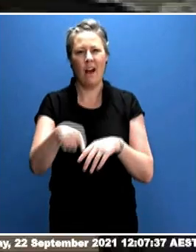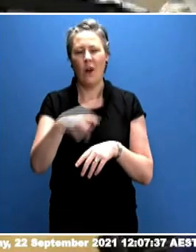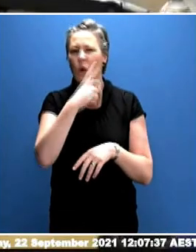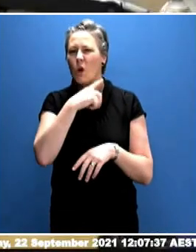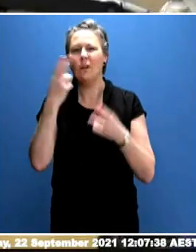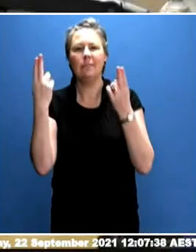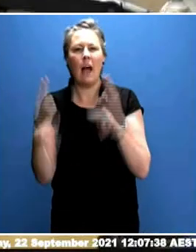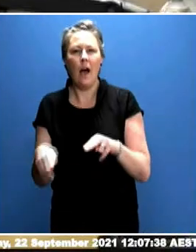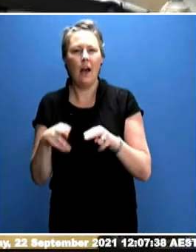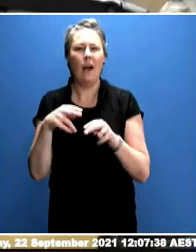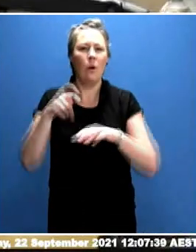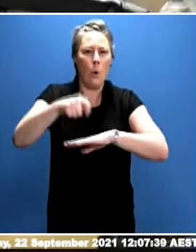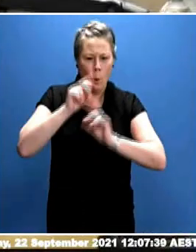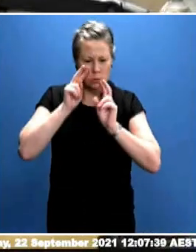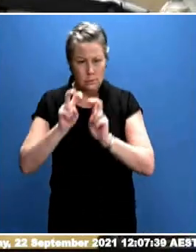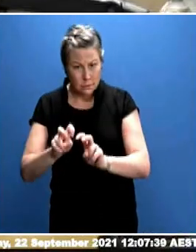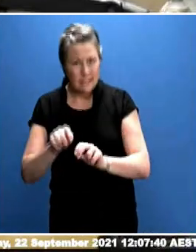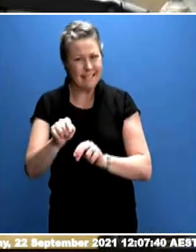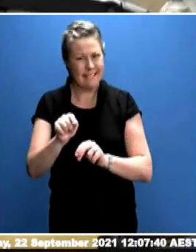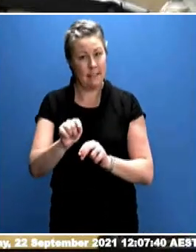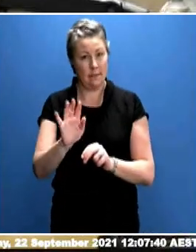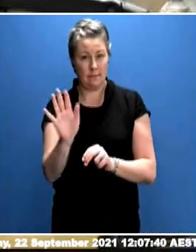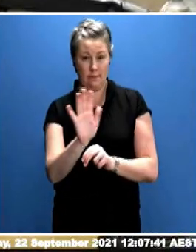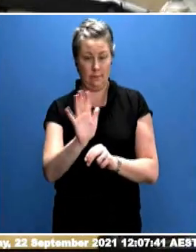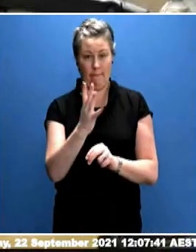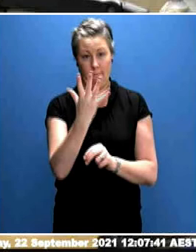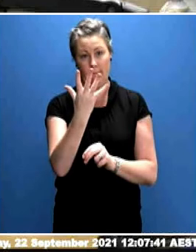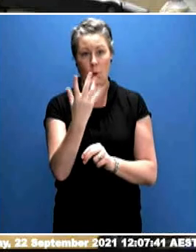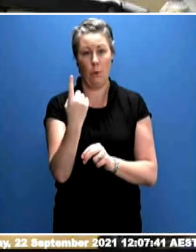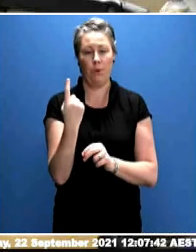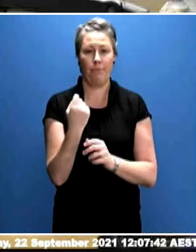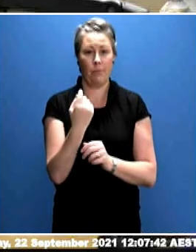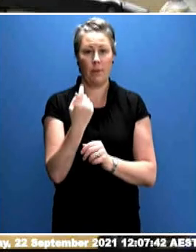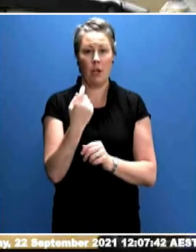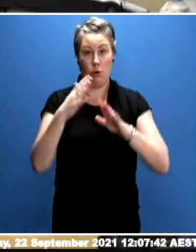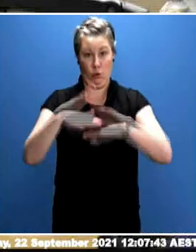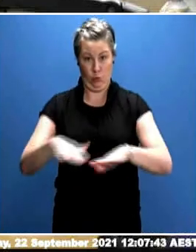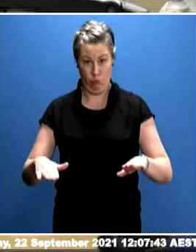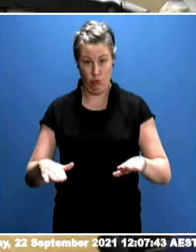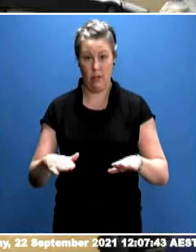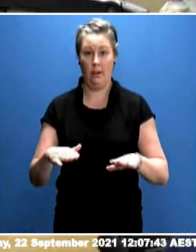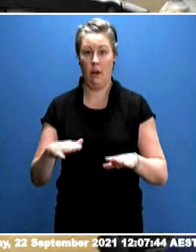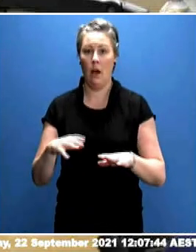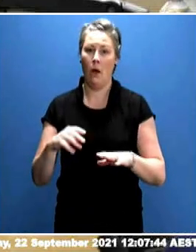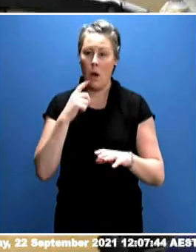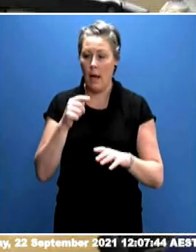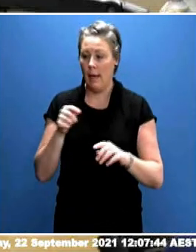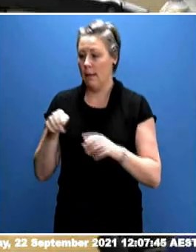that there was up to 50 per cent of children coming back into the facility.